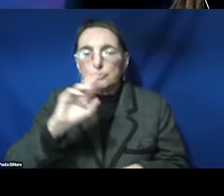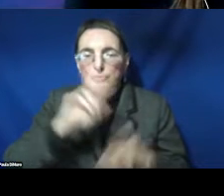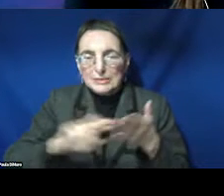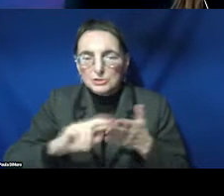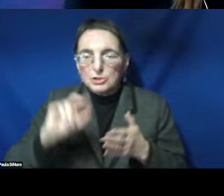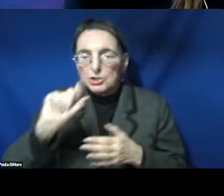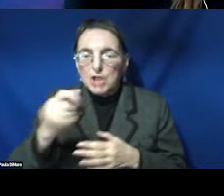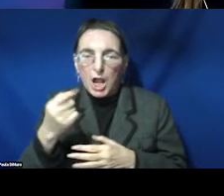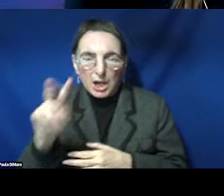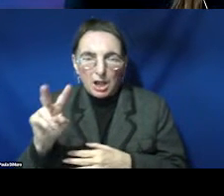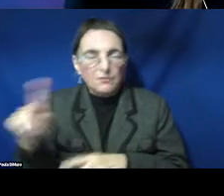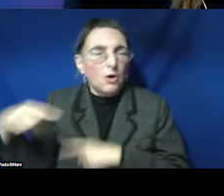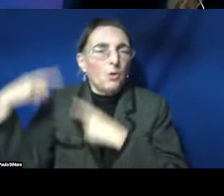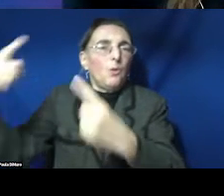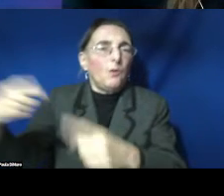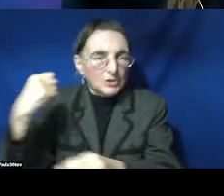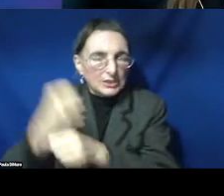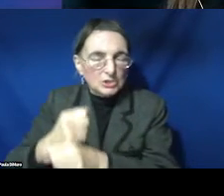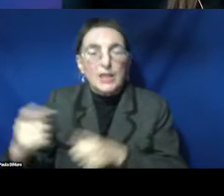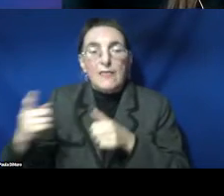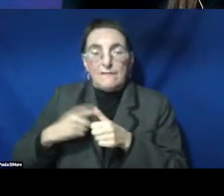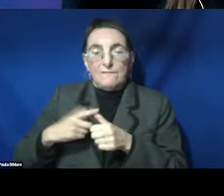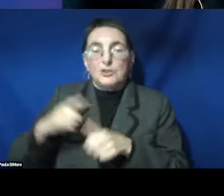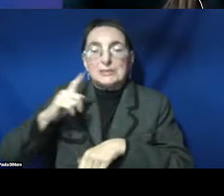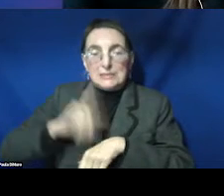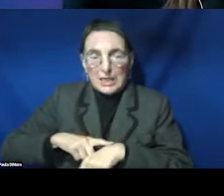The very first iteration of proposal submission started back in 2018.